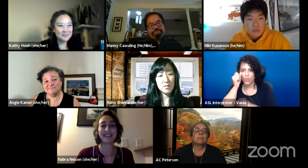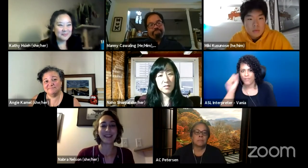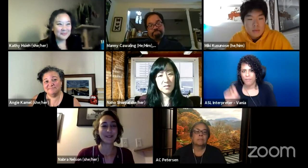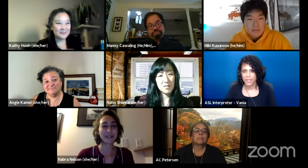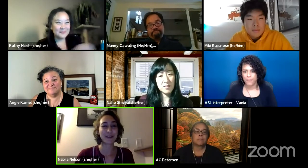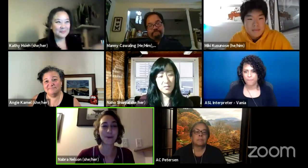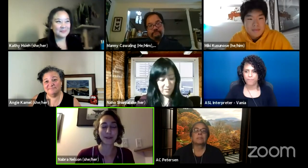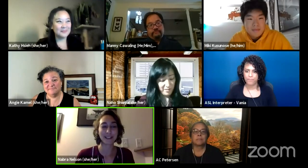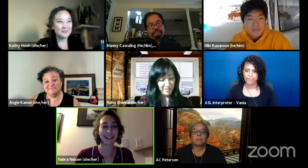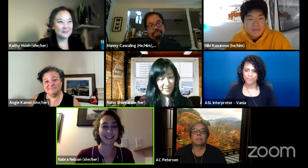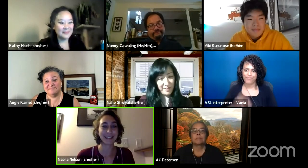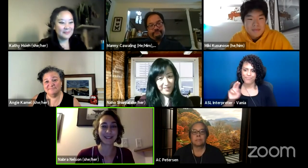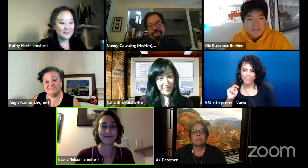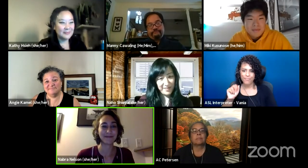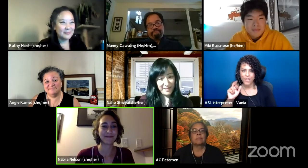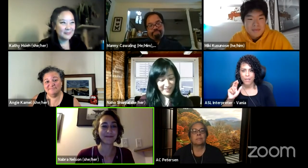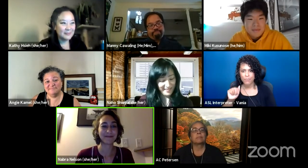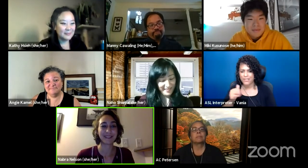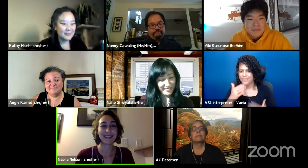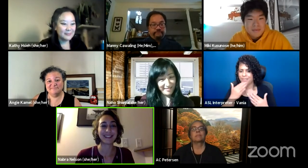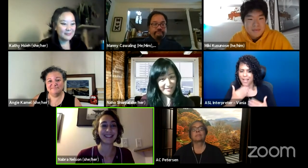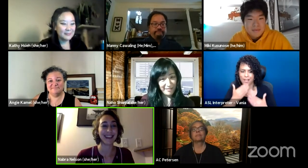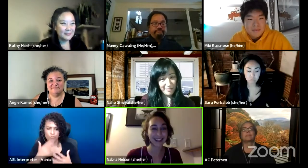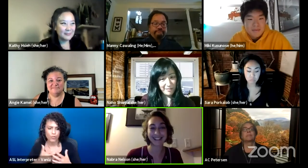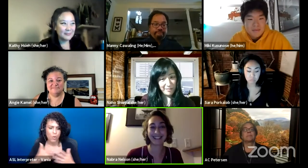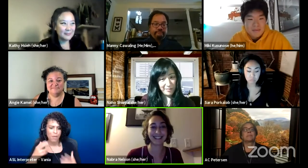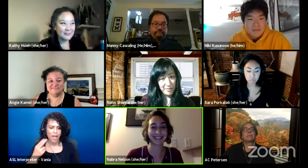Thank you so much, Haisam. Yes.